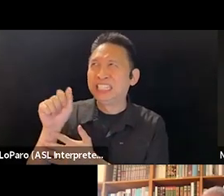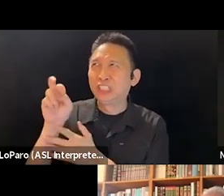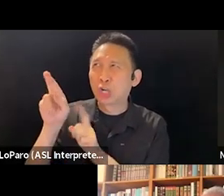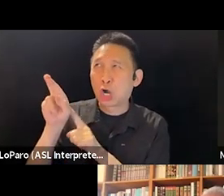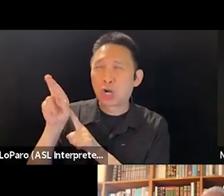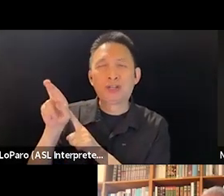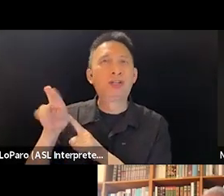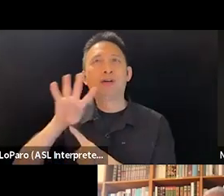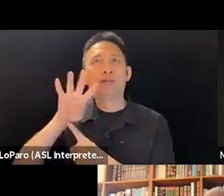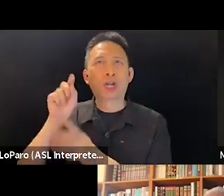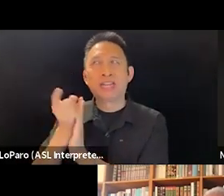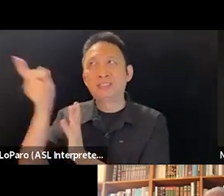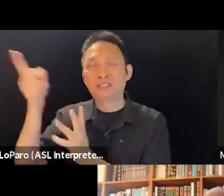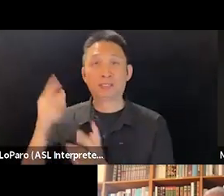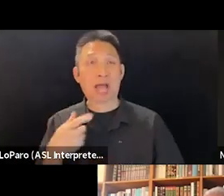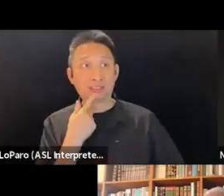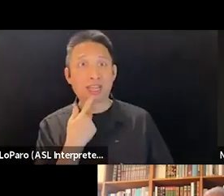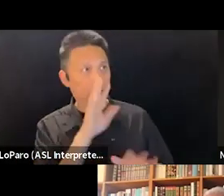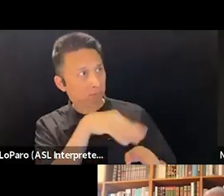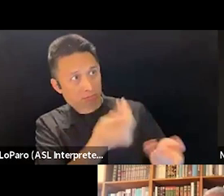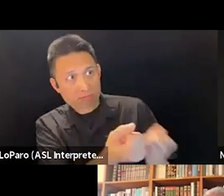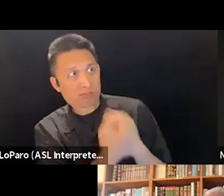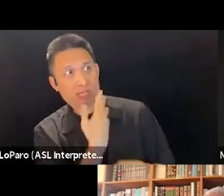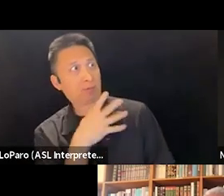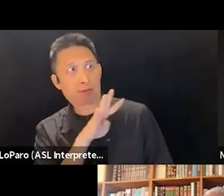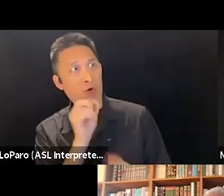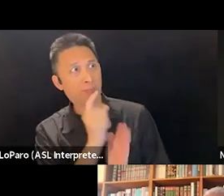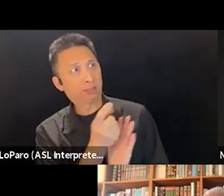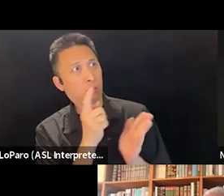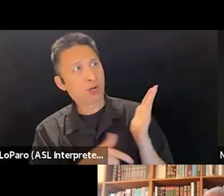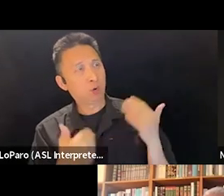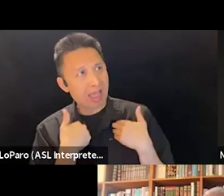So I'm saying send me the 40 minutes and the teaser.